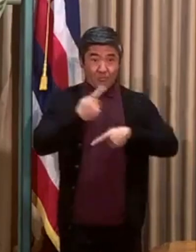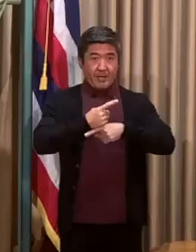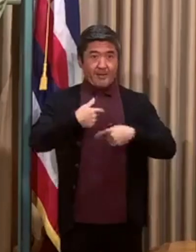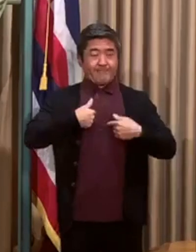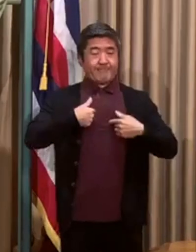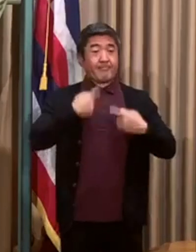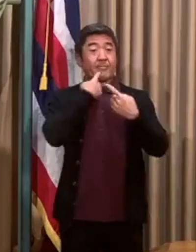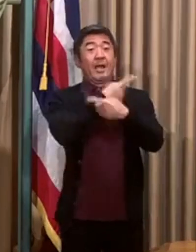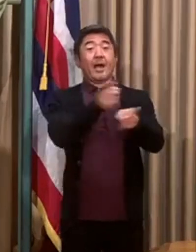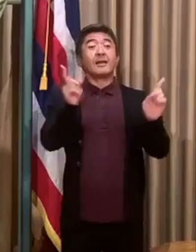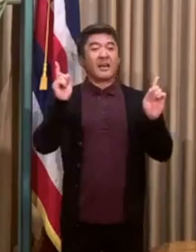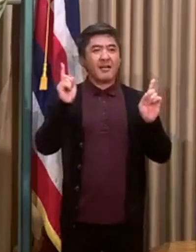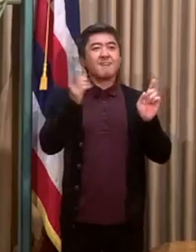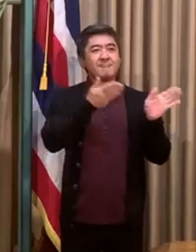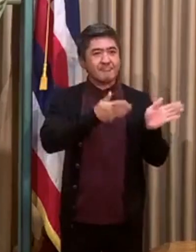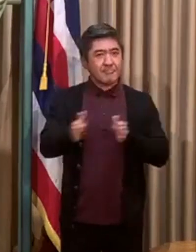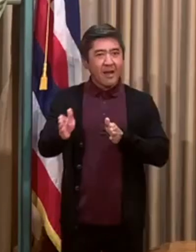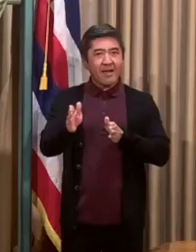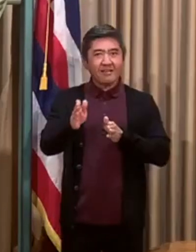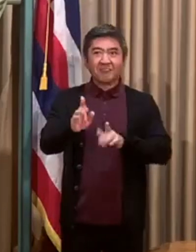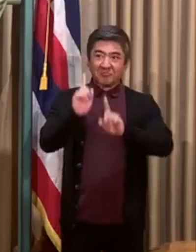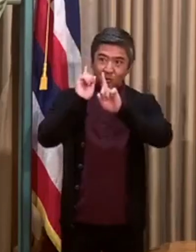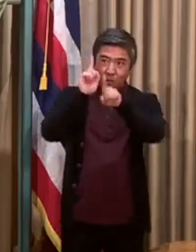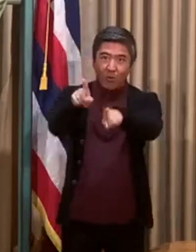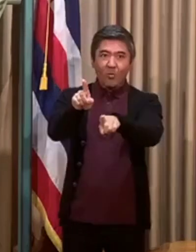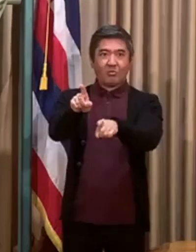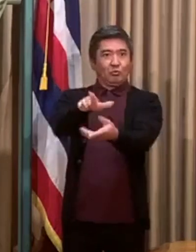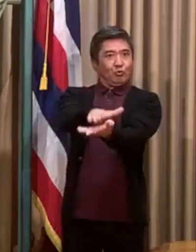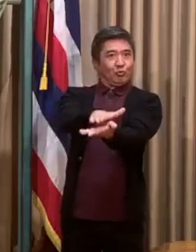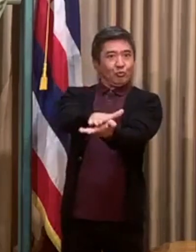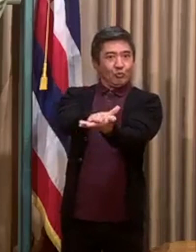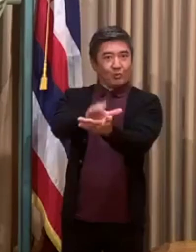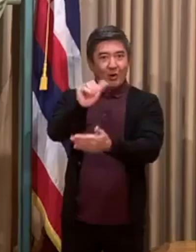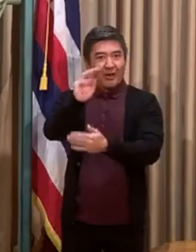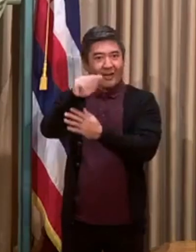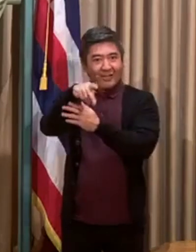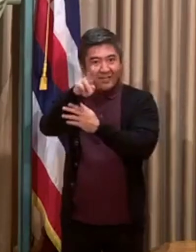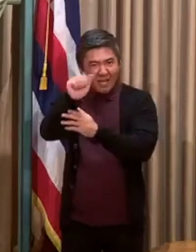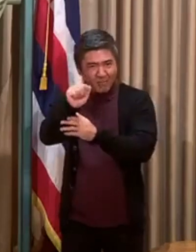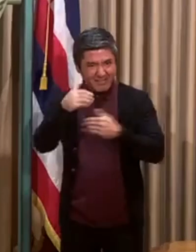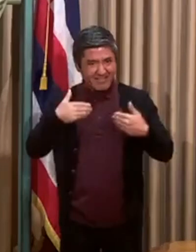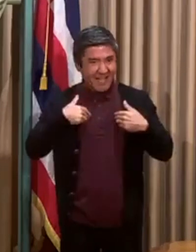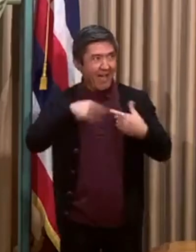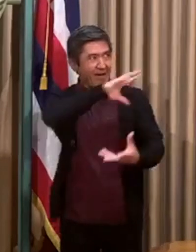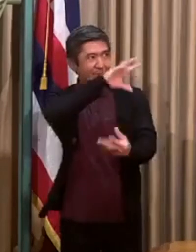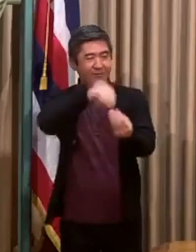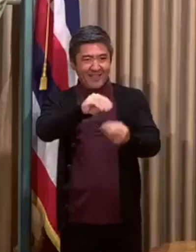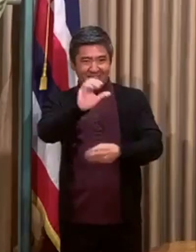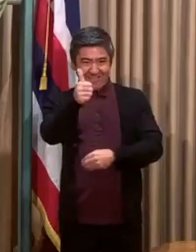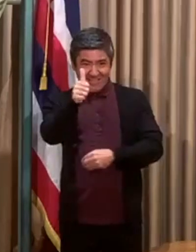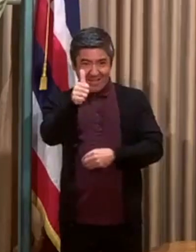to return to in-campus instruction at our 10 campuses across the islands for fall 2020 .